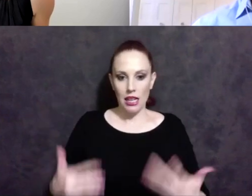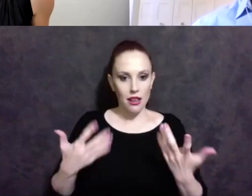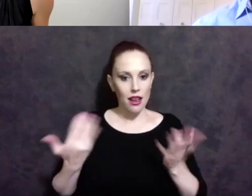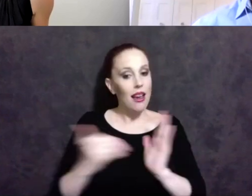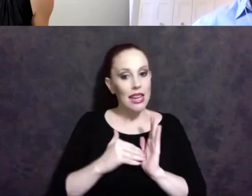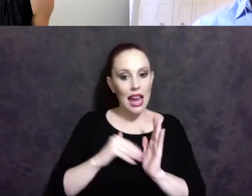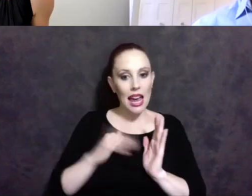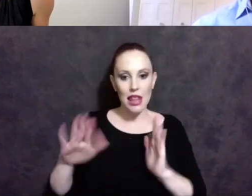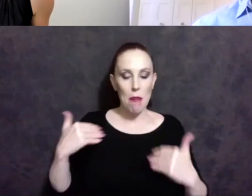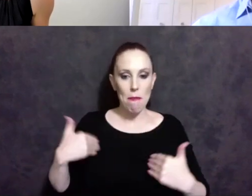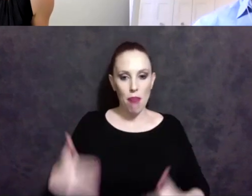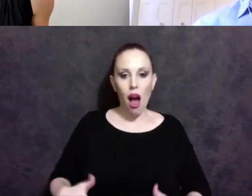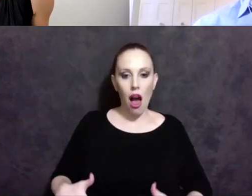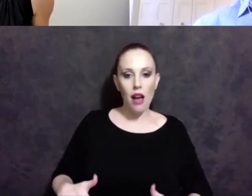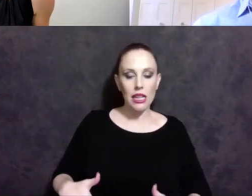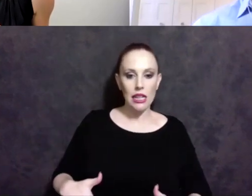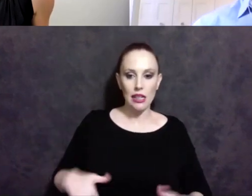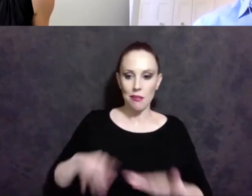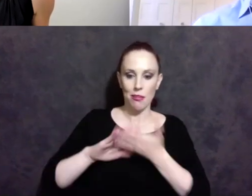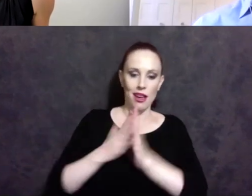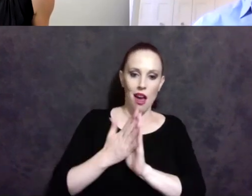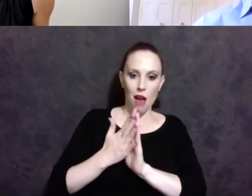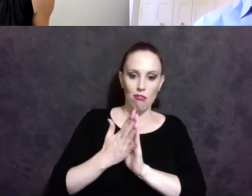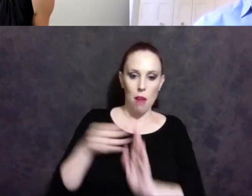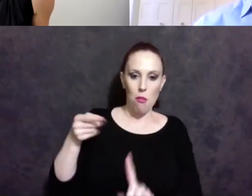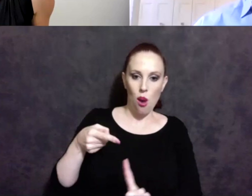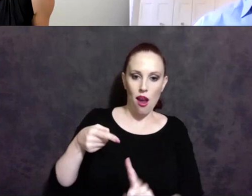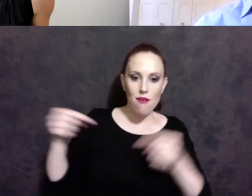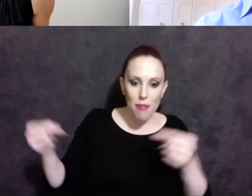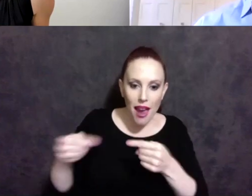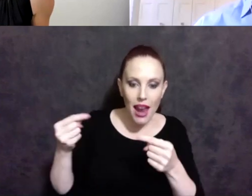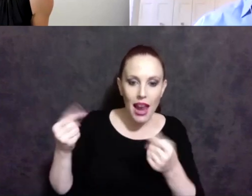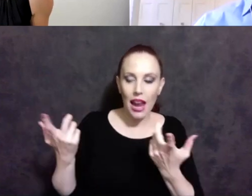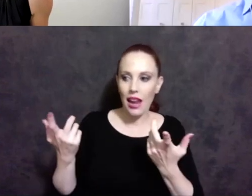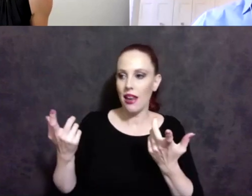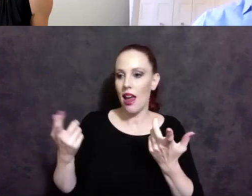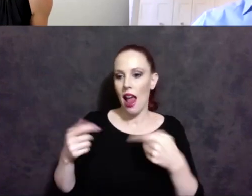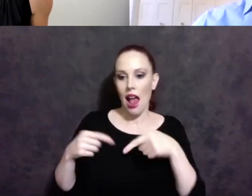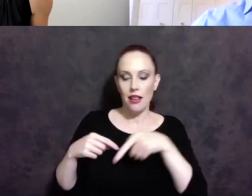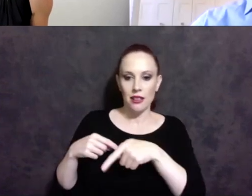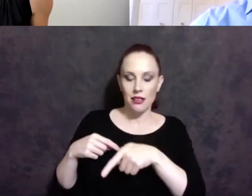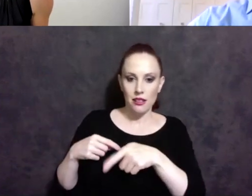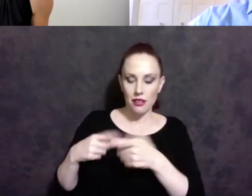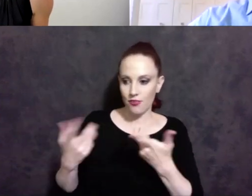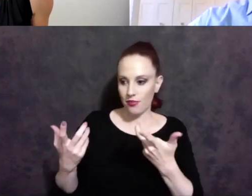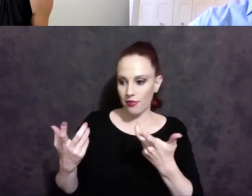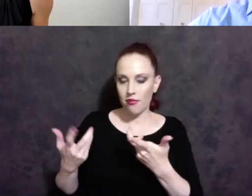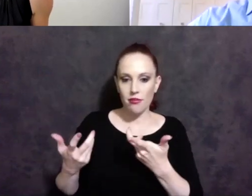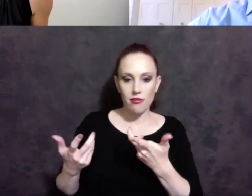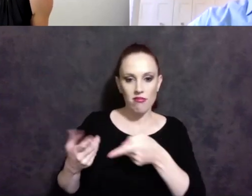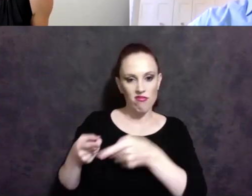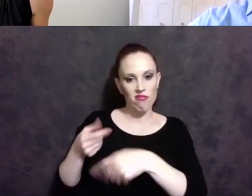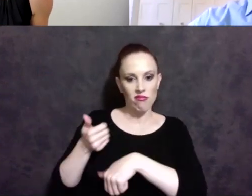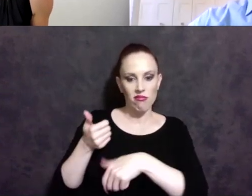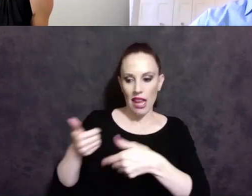source of pain. That body is also a source of, you know, inviting harm on to other people